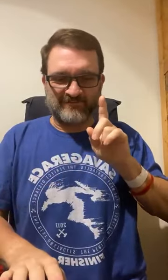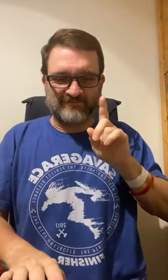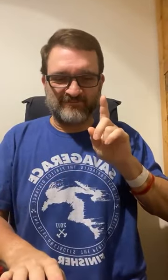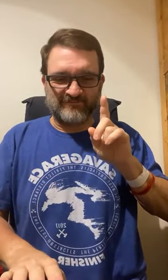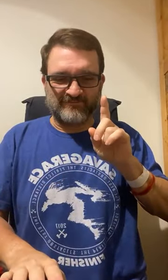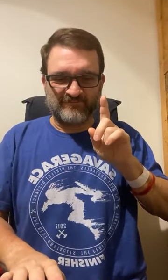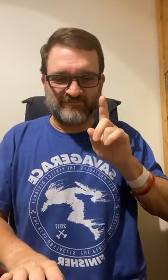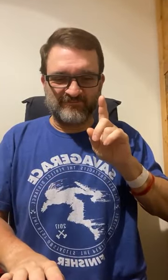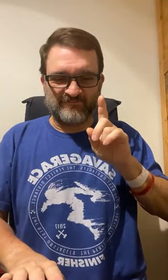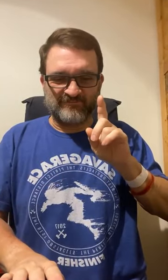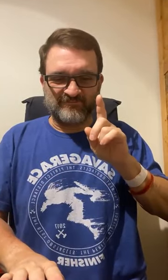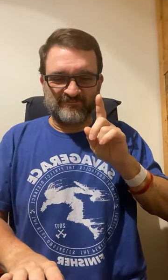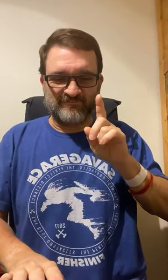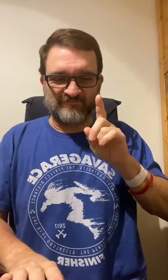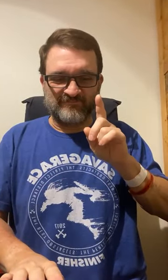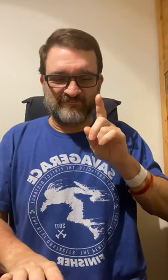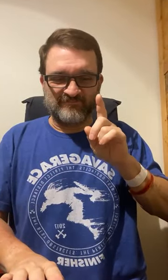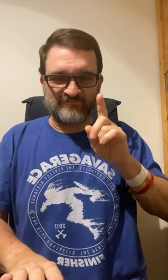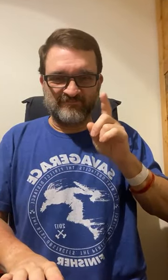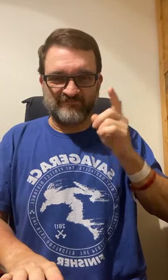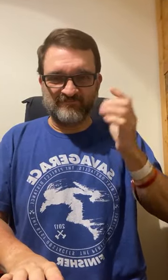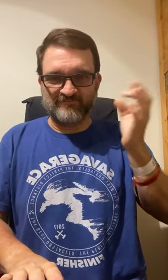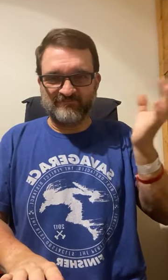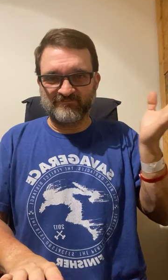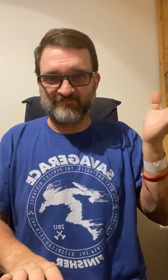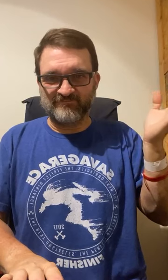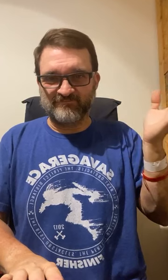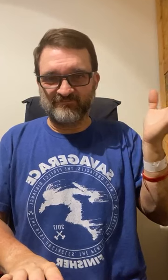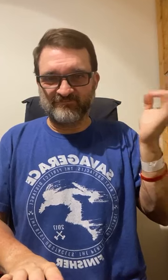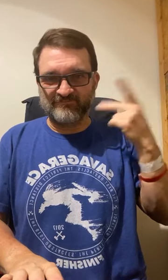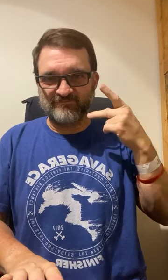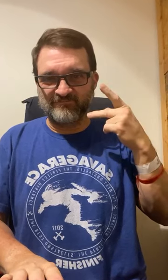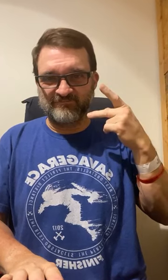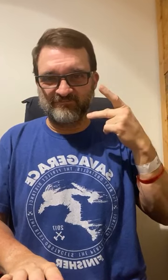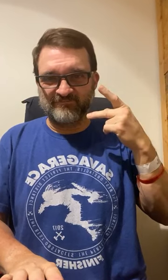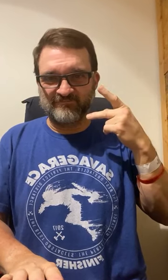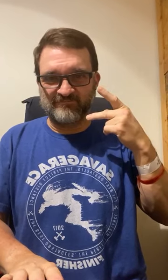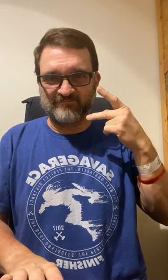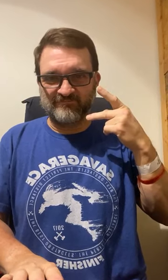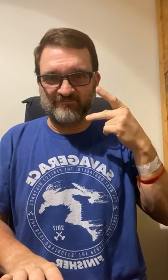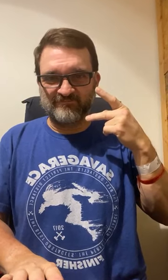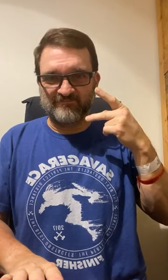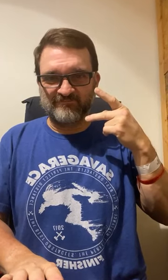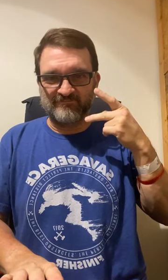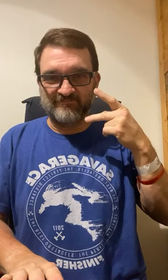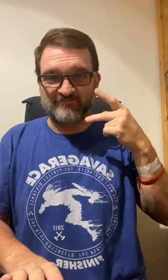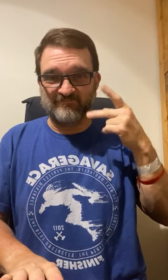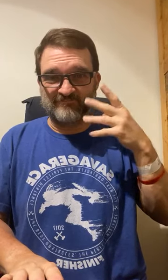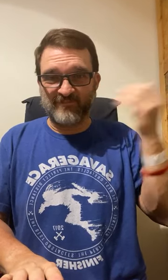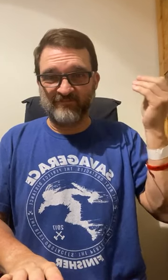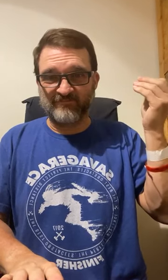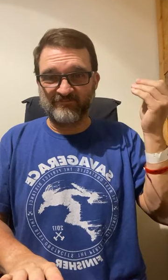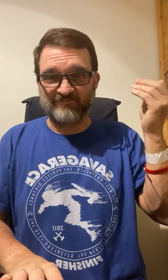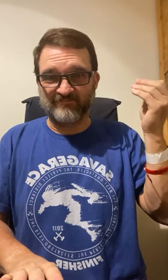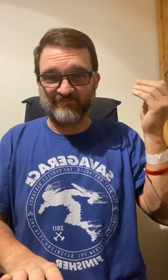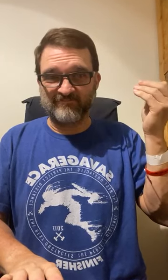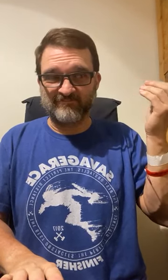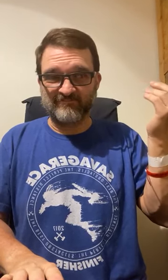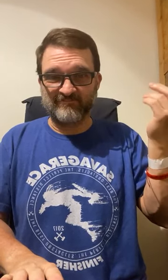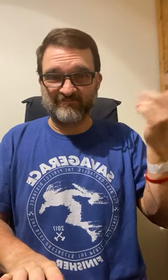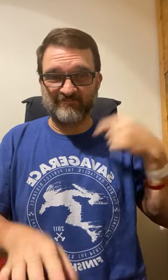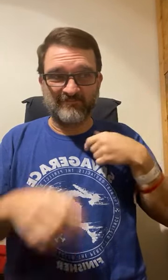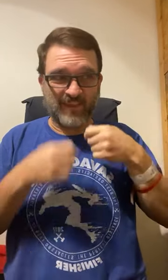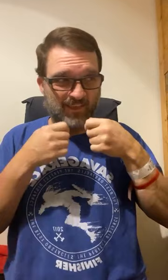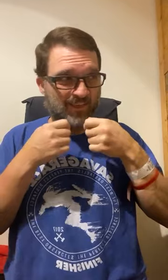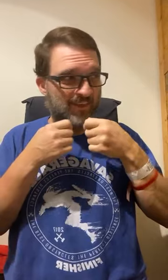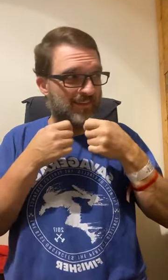The nurse saw it all ... and didnt seem to care. She just left.